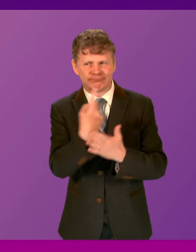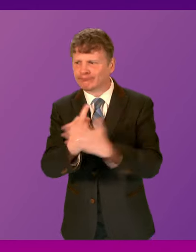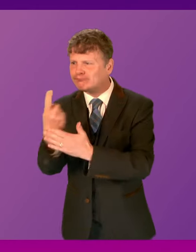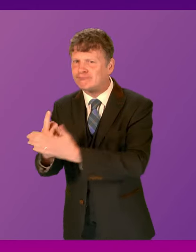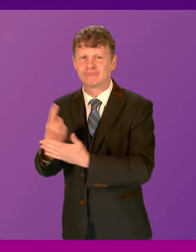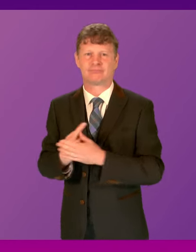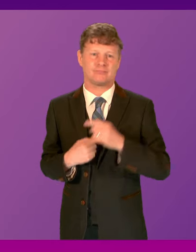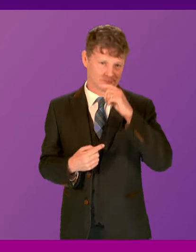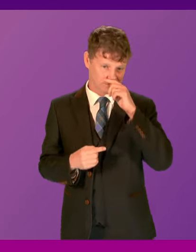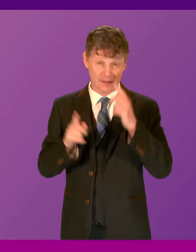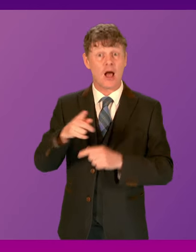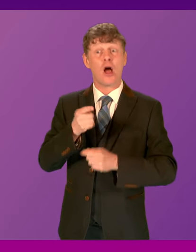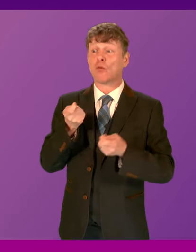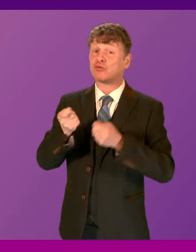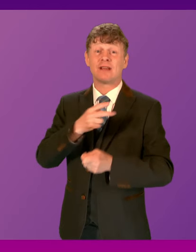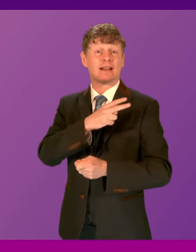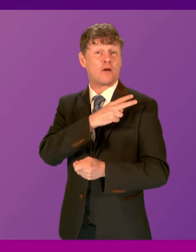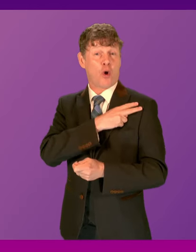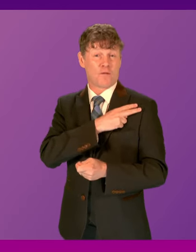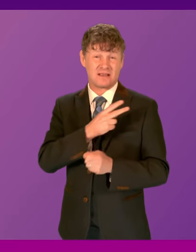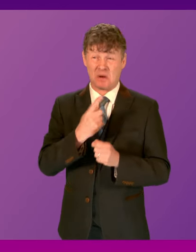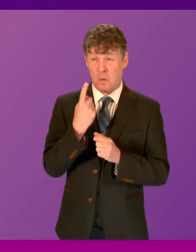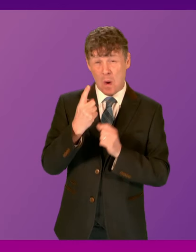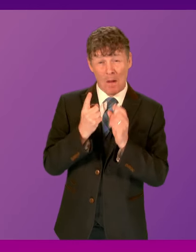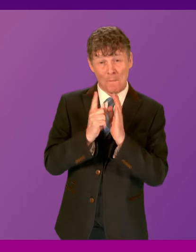Presiding Officer, with your indulgence, I will take a moment to congratulate Vaughan